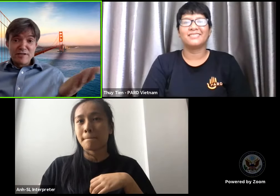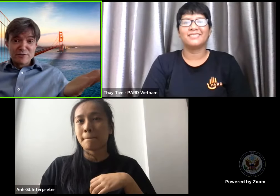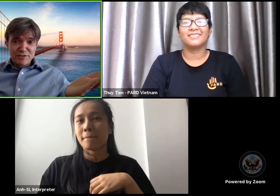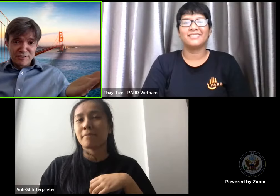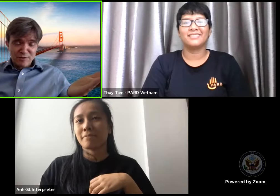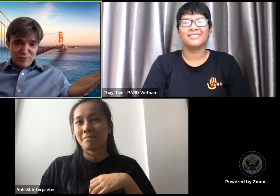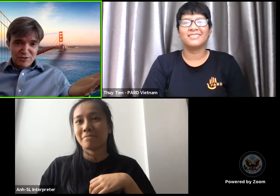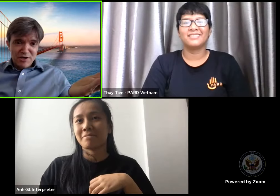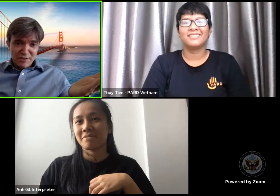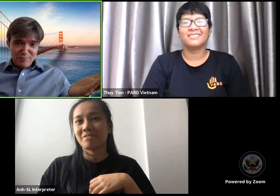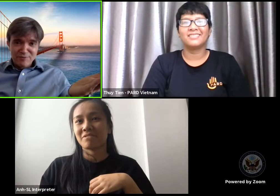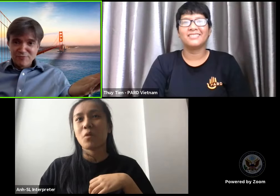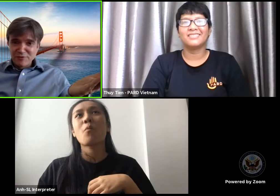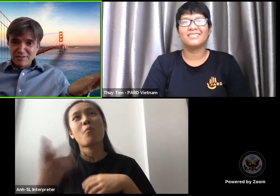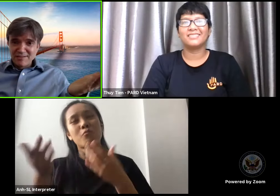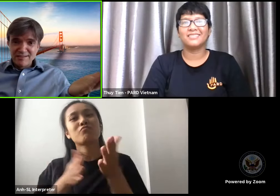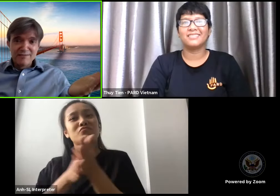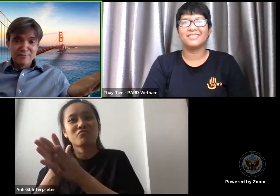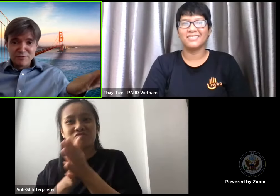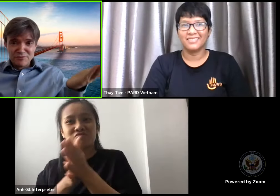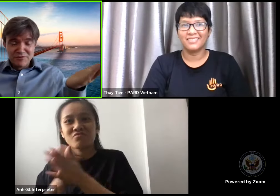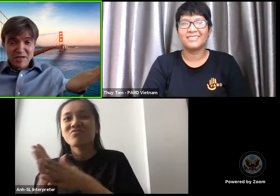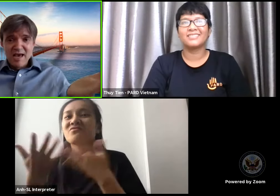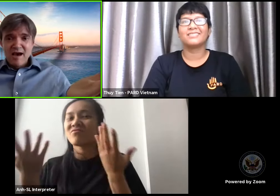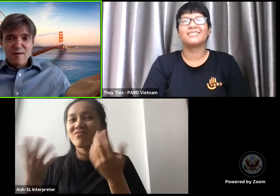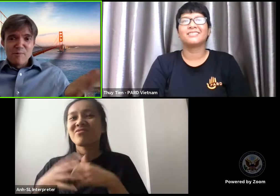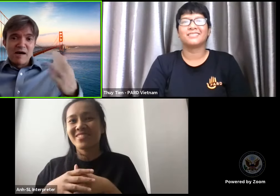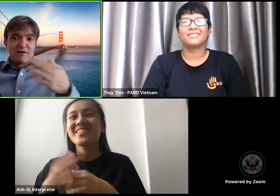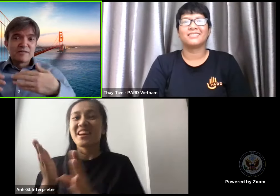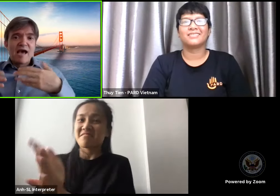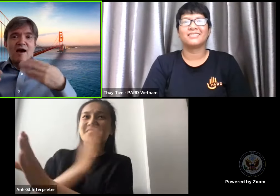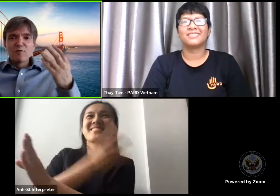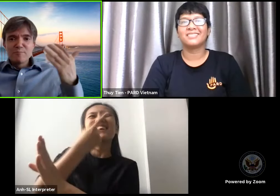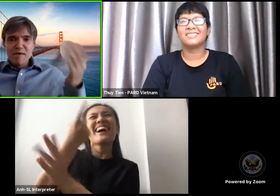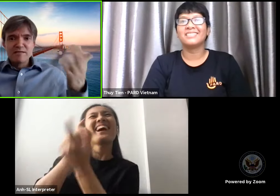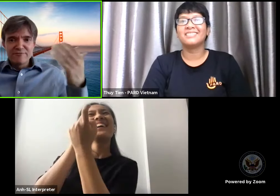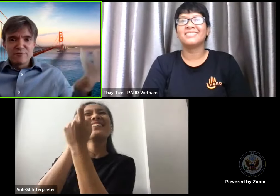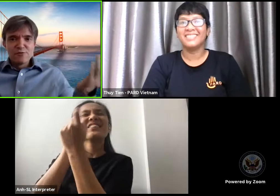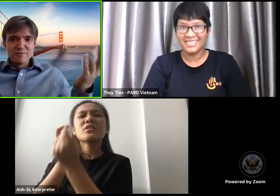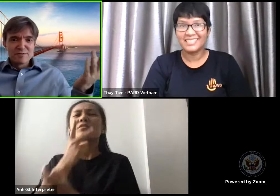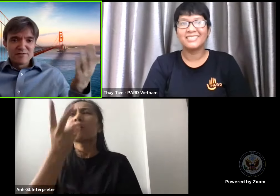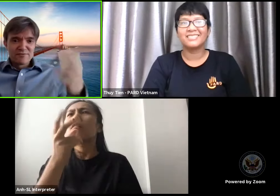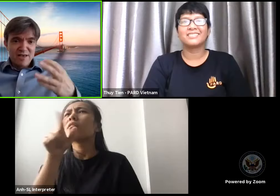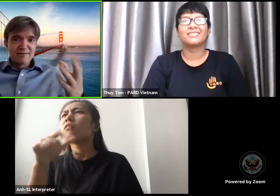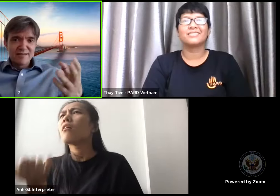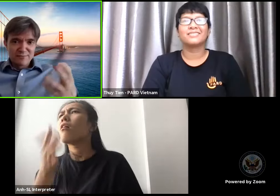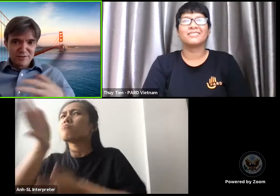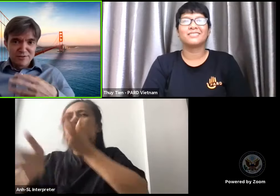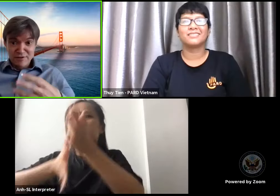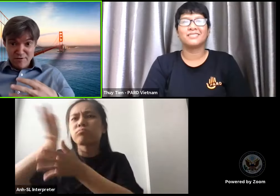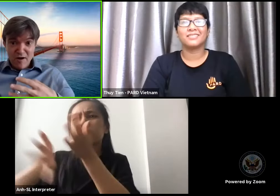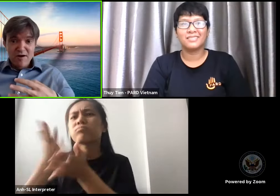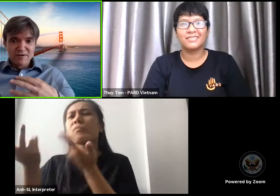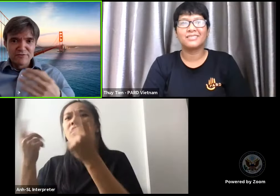interesting we were talking before the interview about how many forms of sign language there are